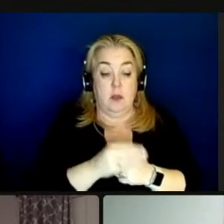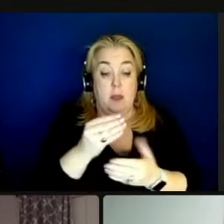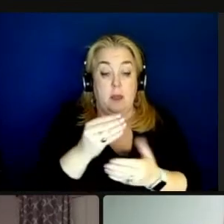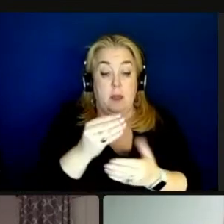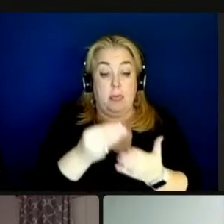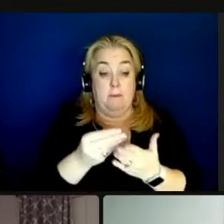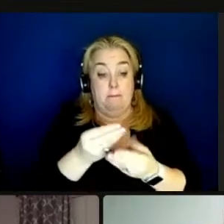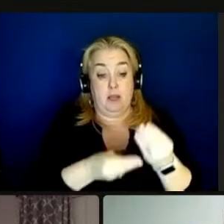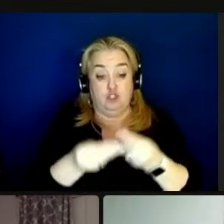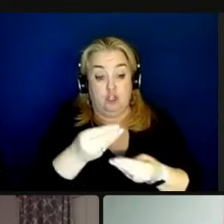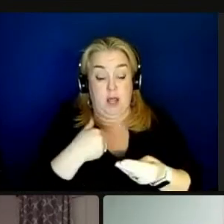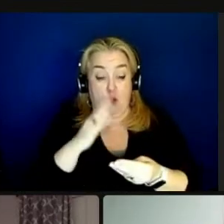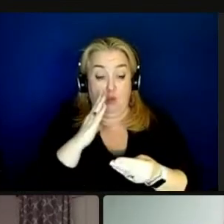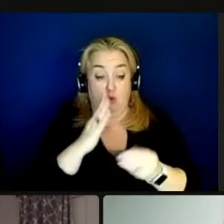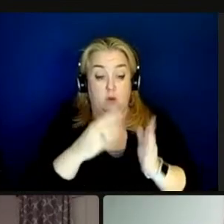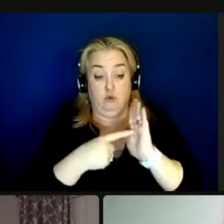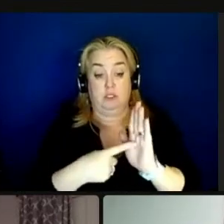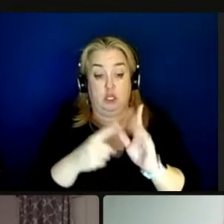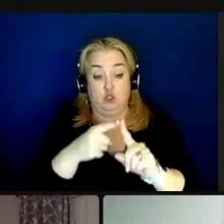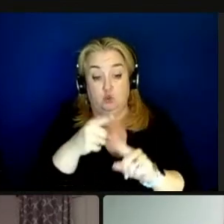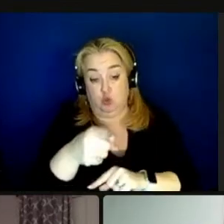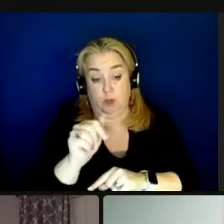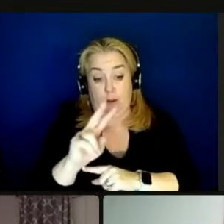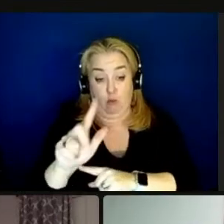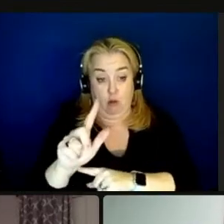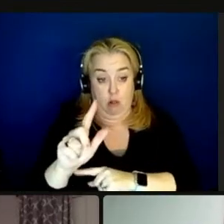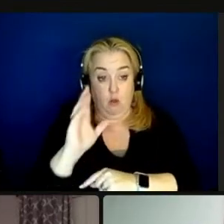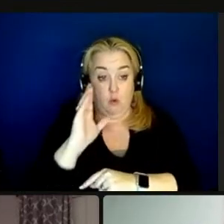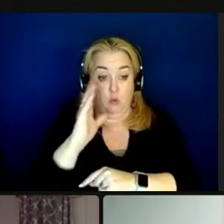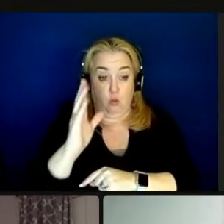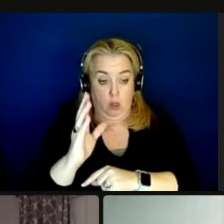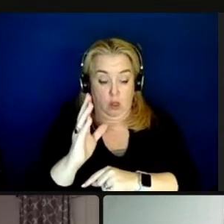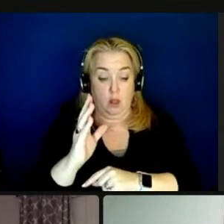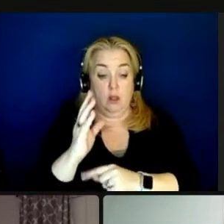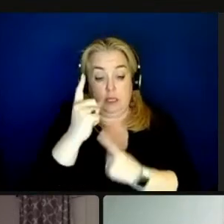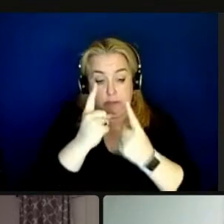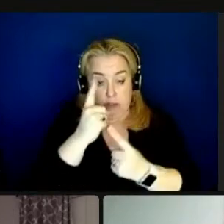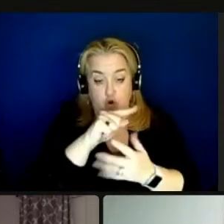ENFORCEMENT OTHER SERVICES TO